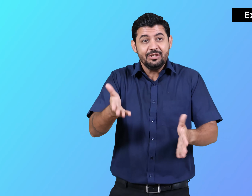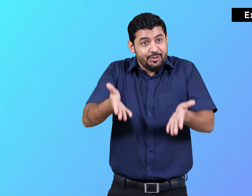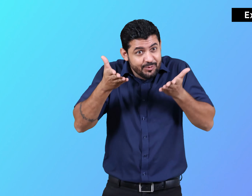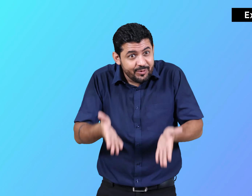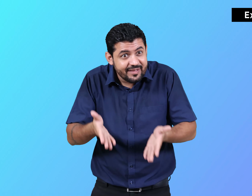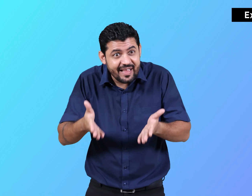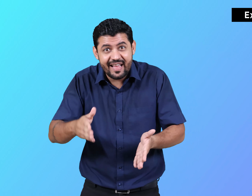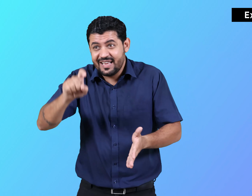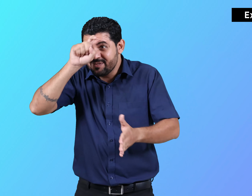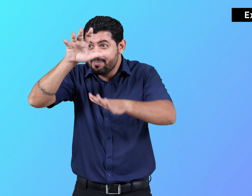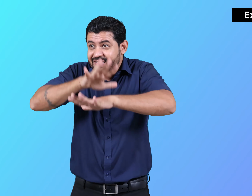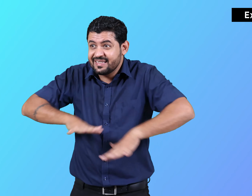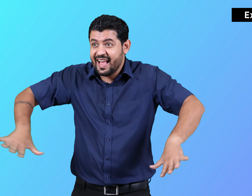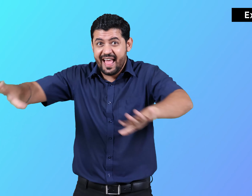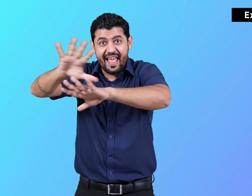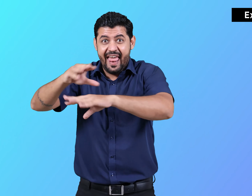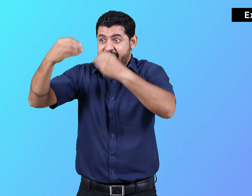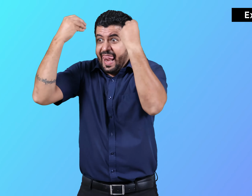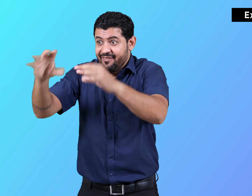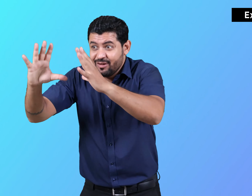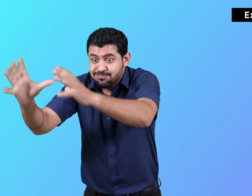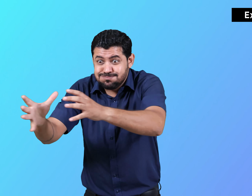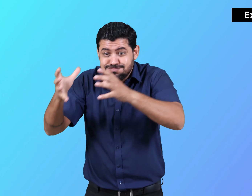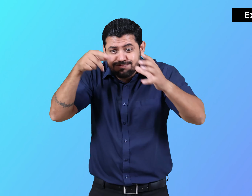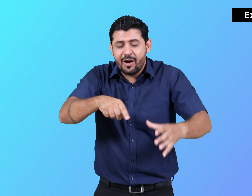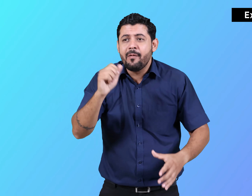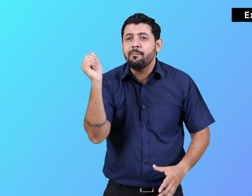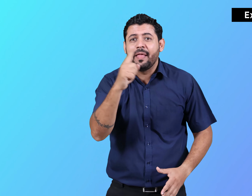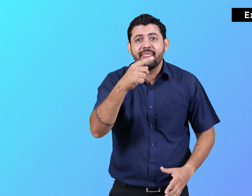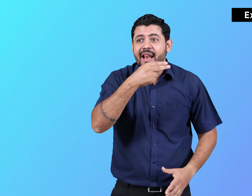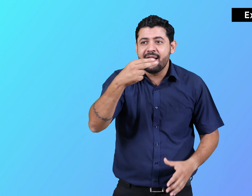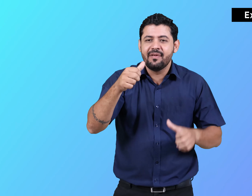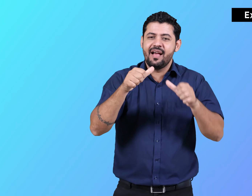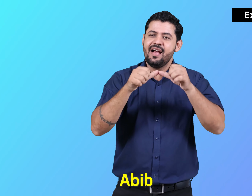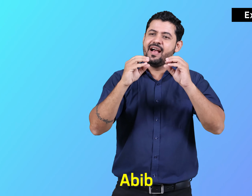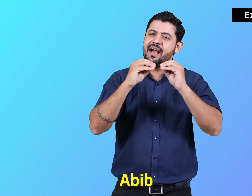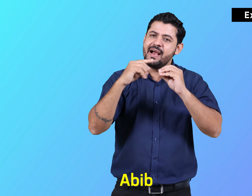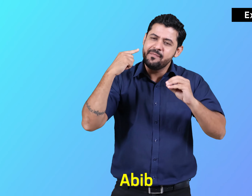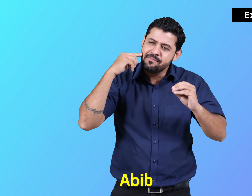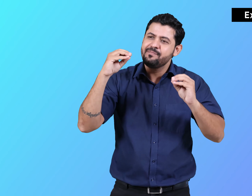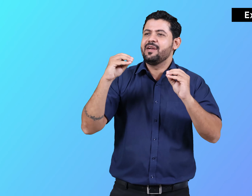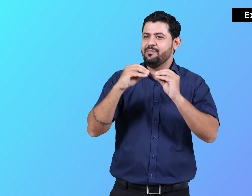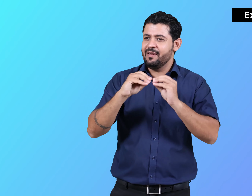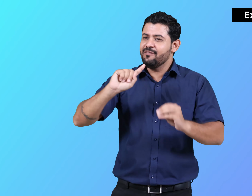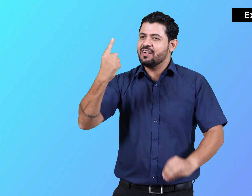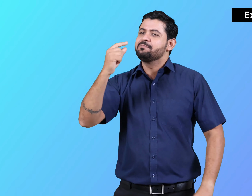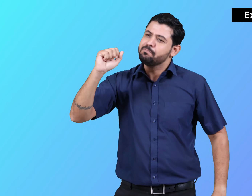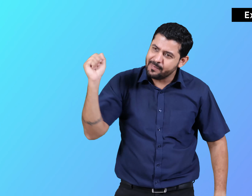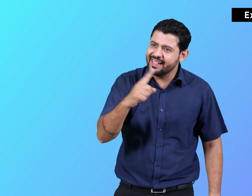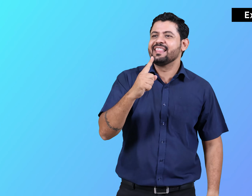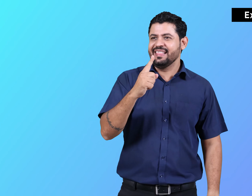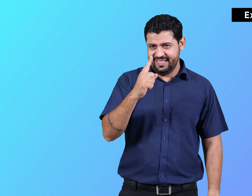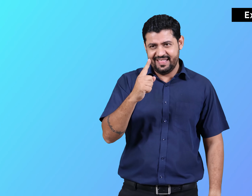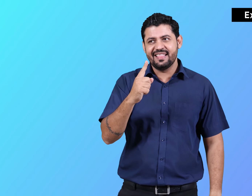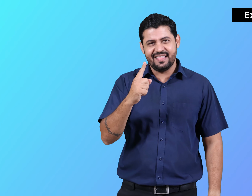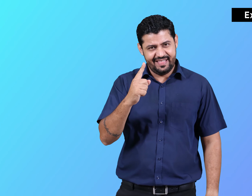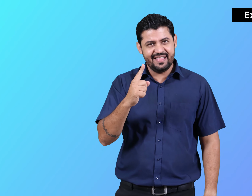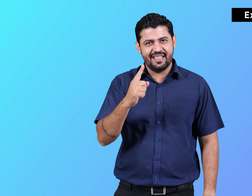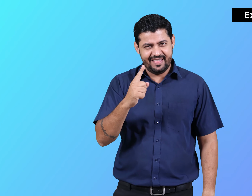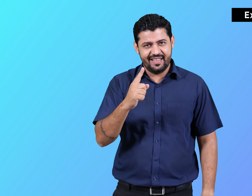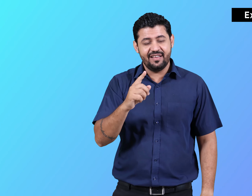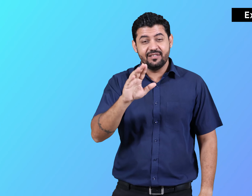Today, in the month of Abib, you are leaving Egypt.